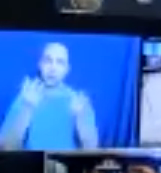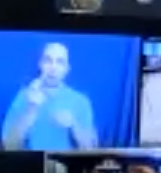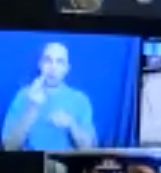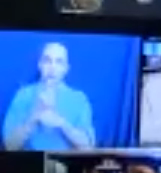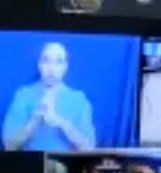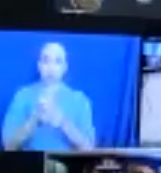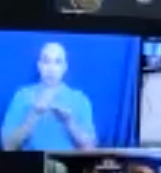FILIPINOS WANT TO CREATE SOMETHING WITH WHAT WAS IN